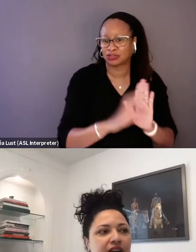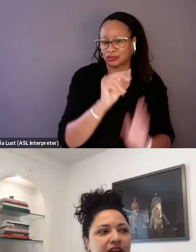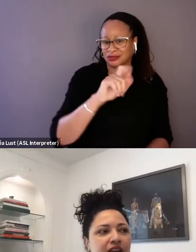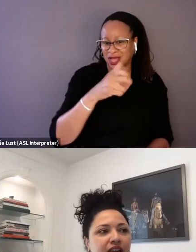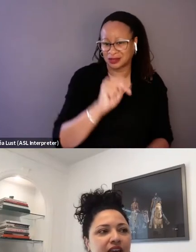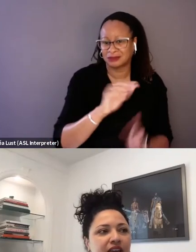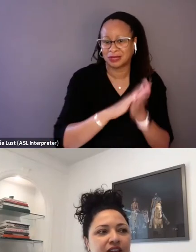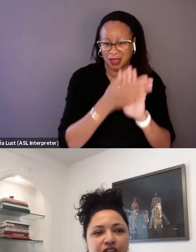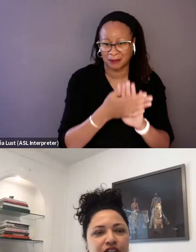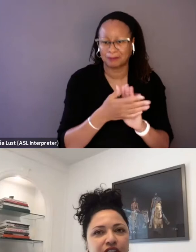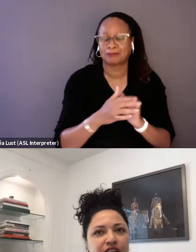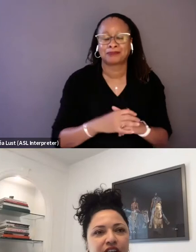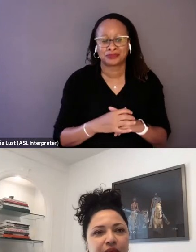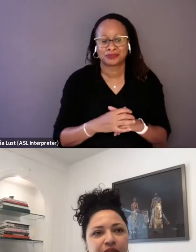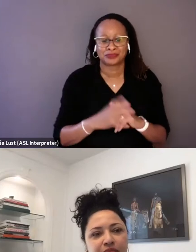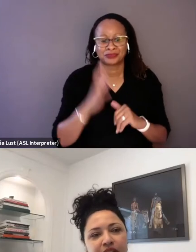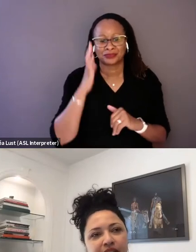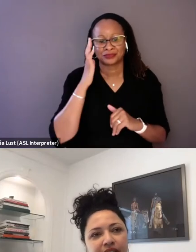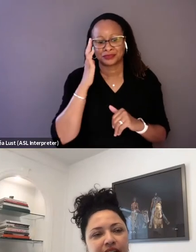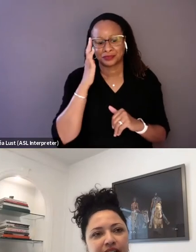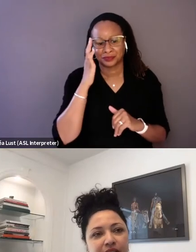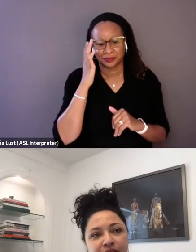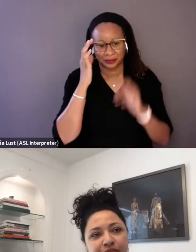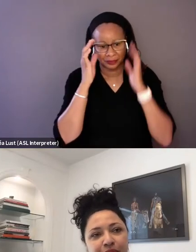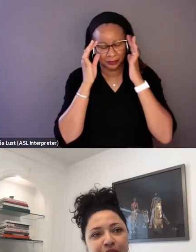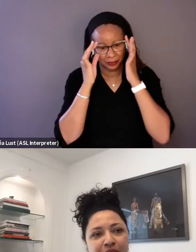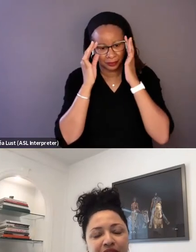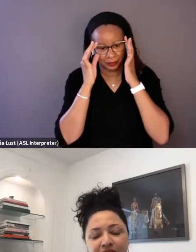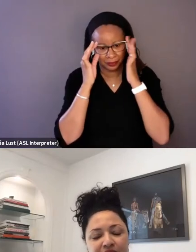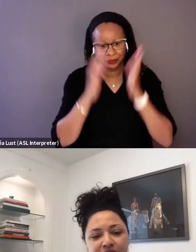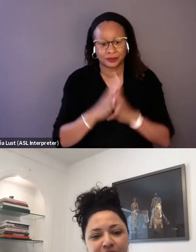And it just, it's one of my things about the series,